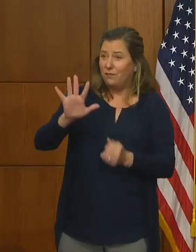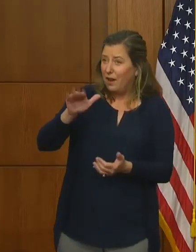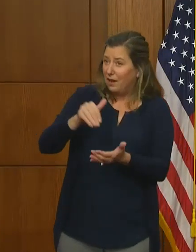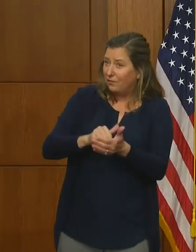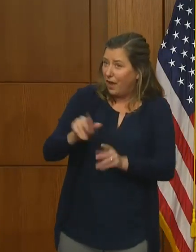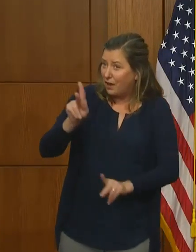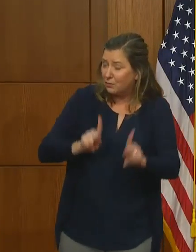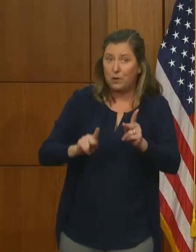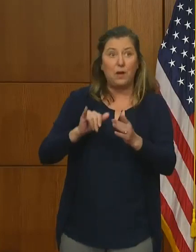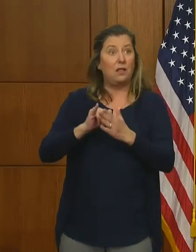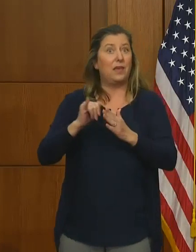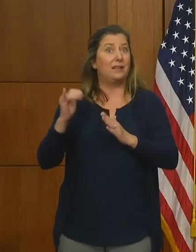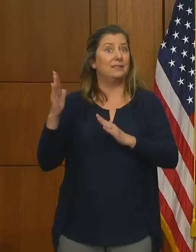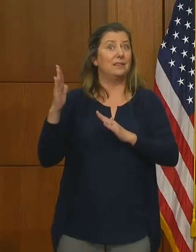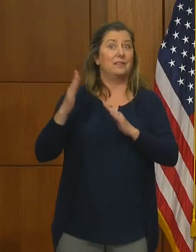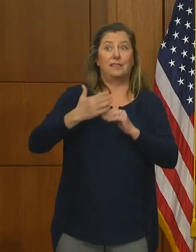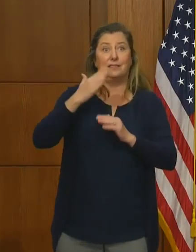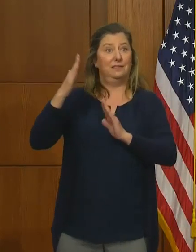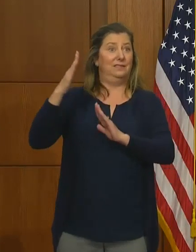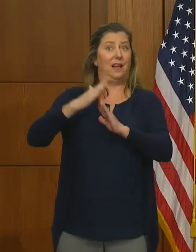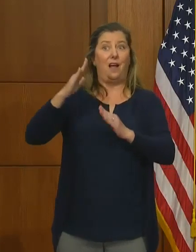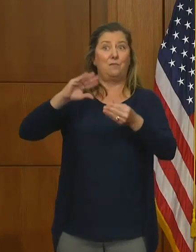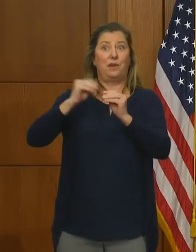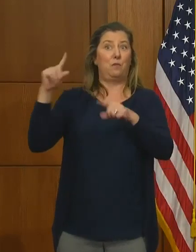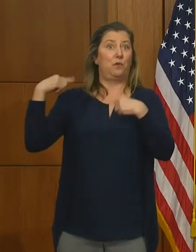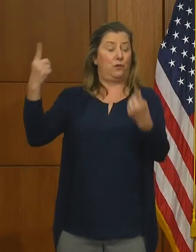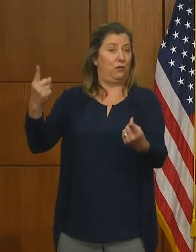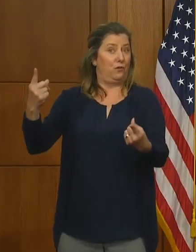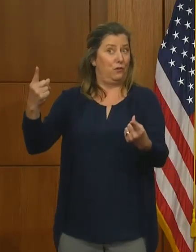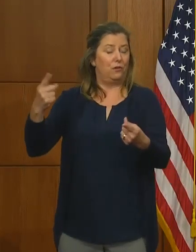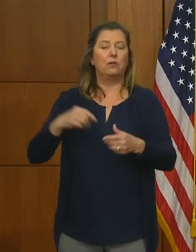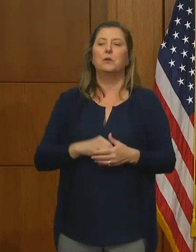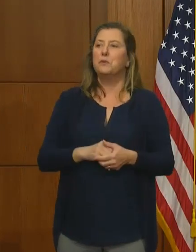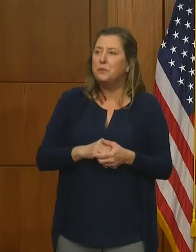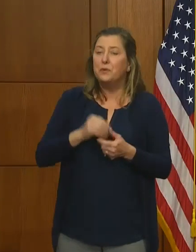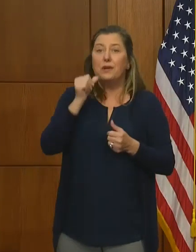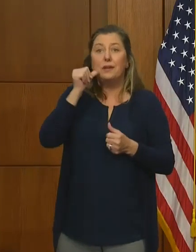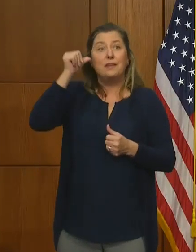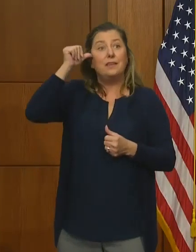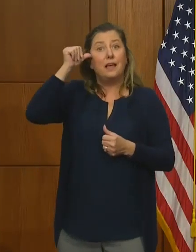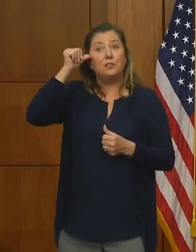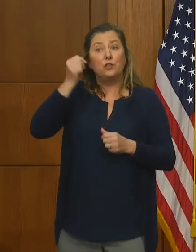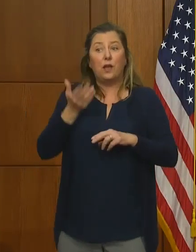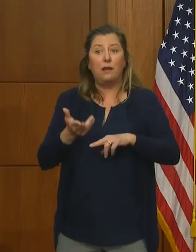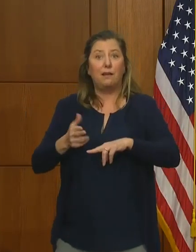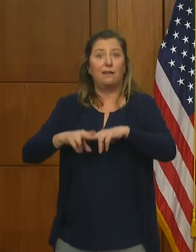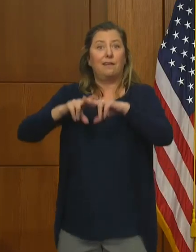WEDNESDAY WE TESTED MORE THAN FIVE THOUSAND PEOPLE OUR